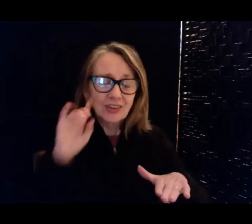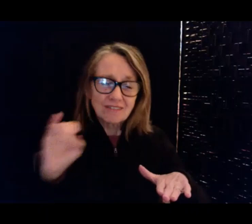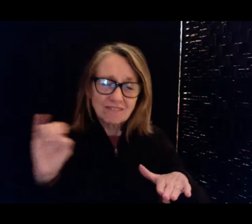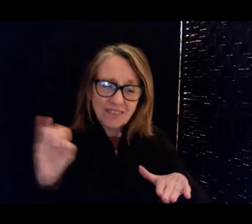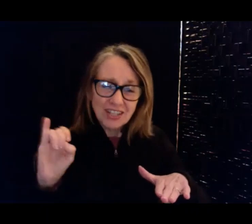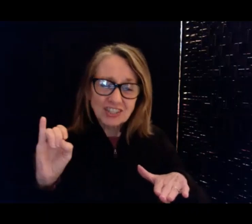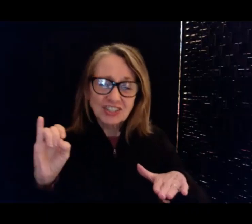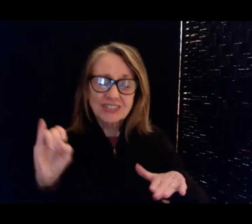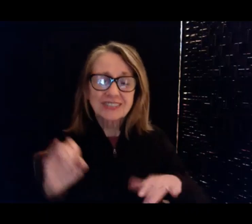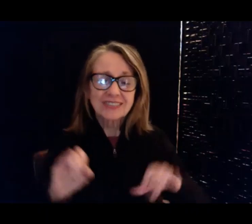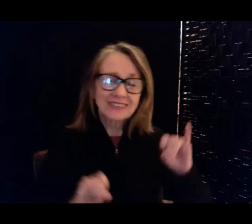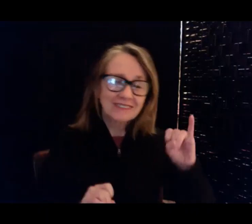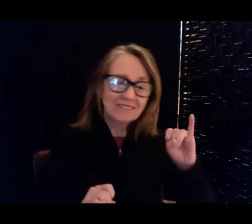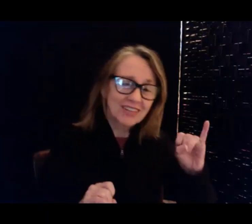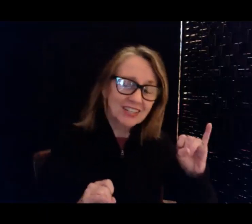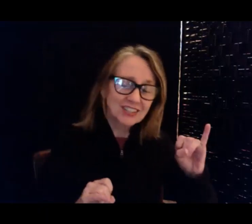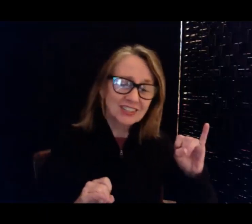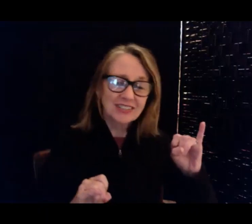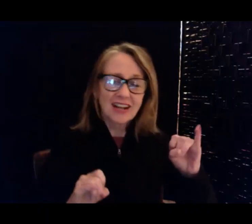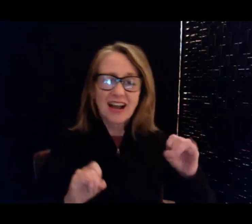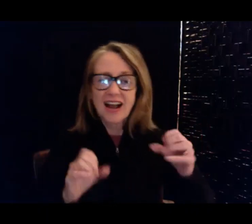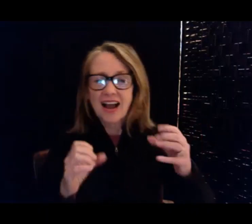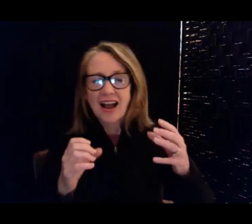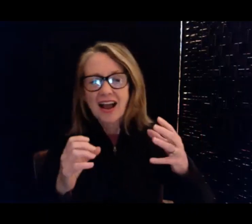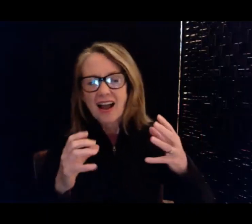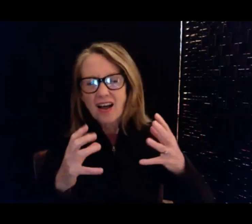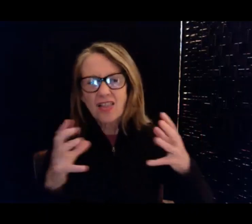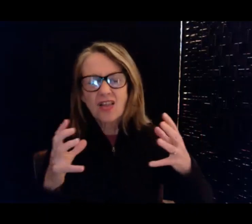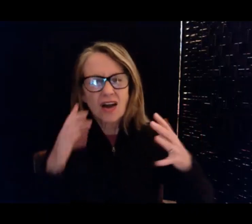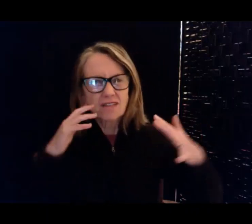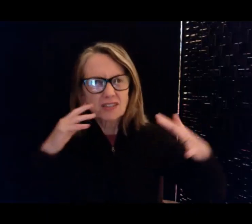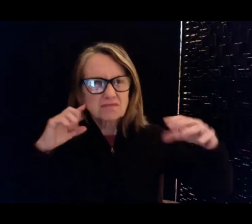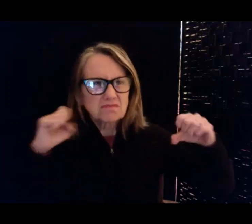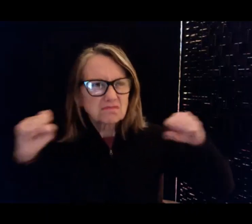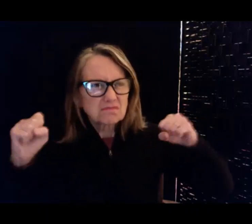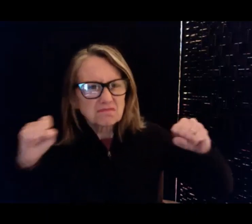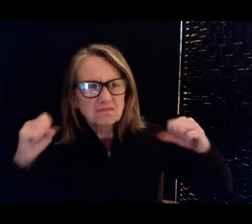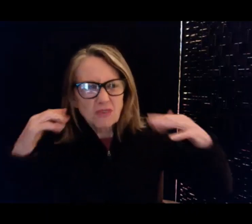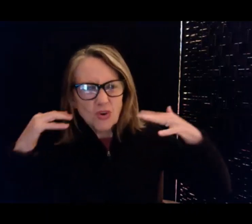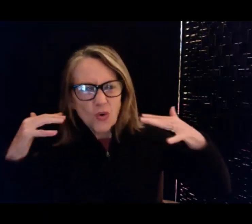subjected to a lot of industrial noise I've had different infections, gradual